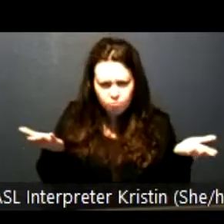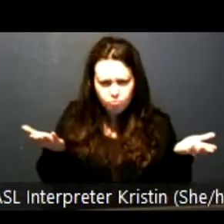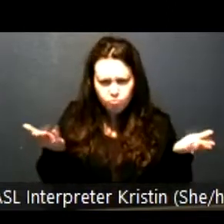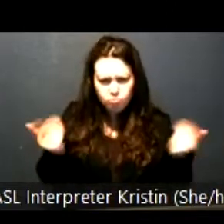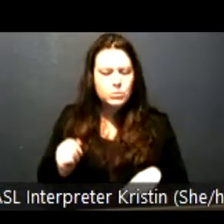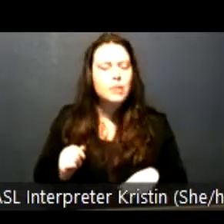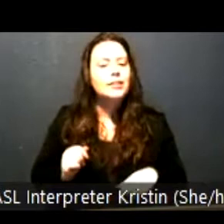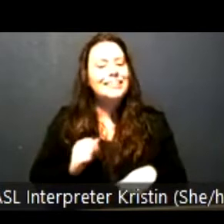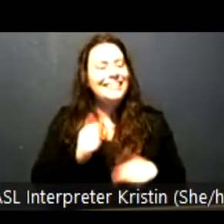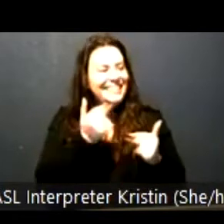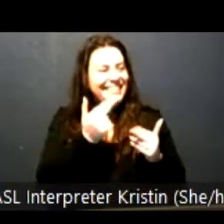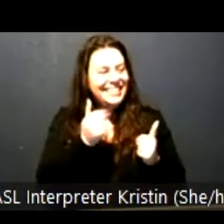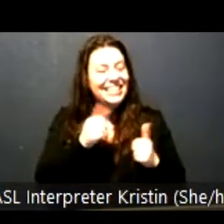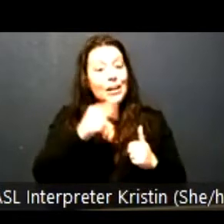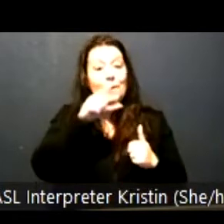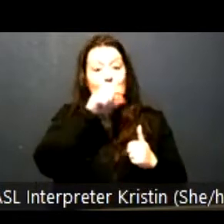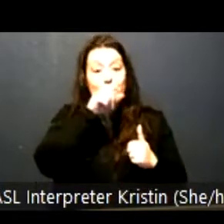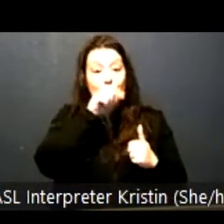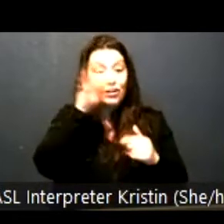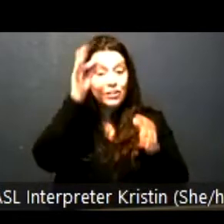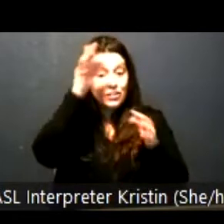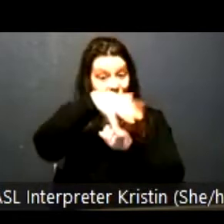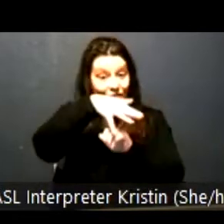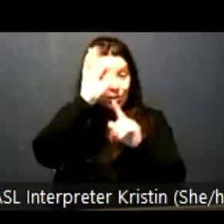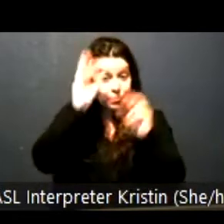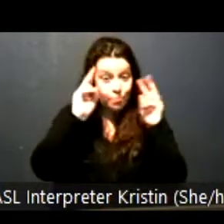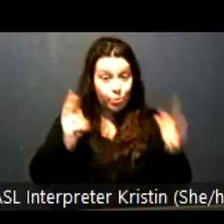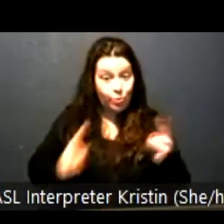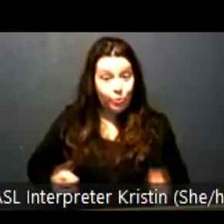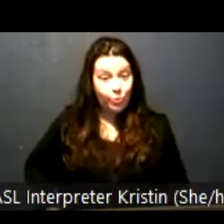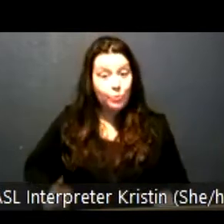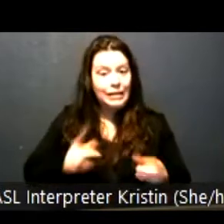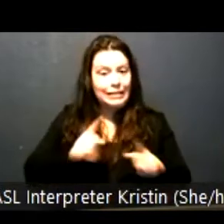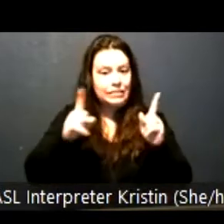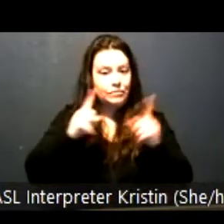their feathers at different times during the year. So they put on a special outfit just for their nesting season